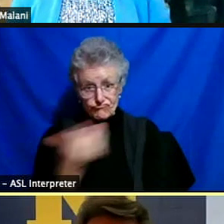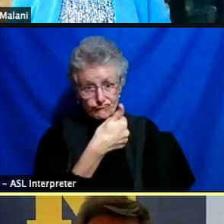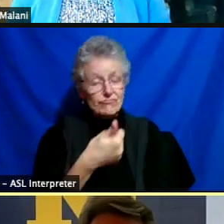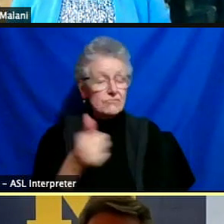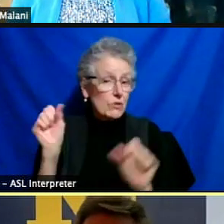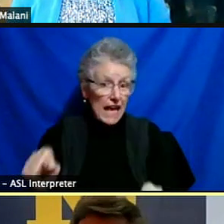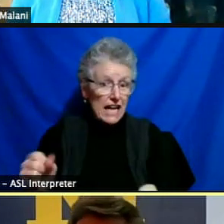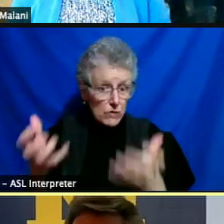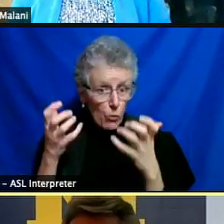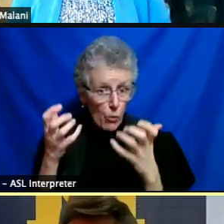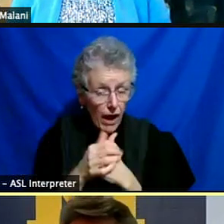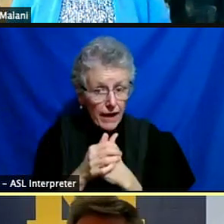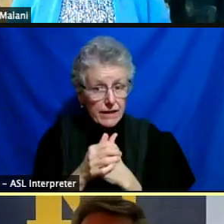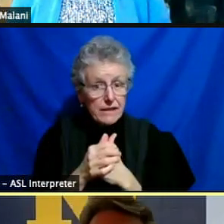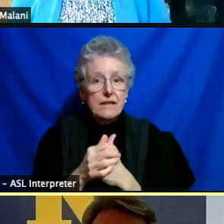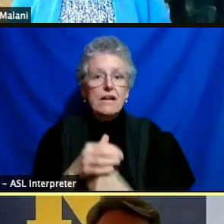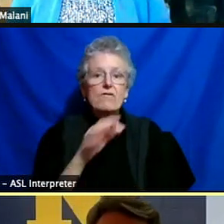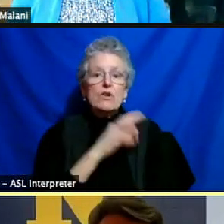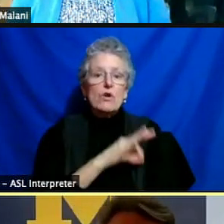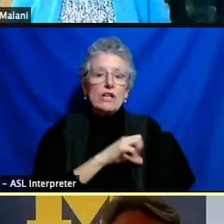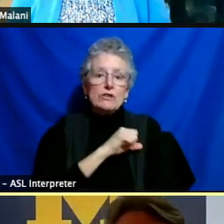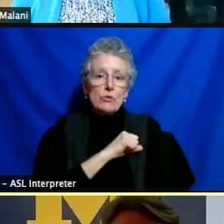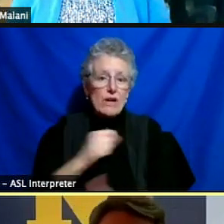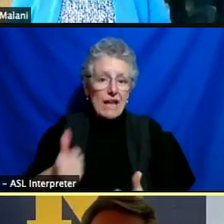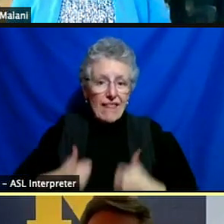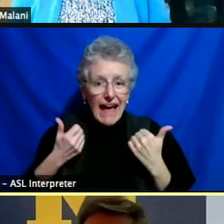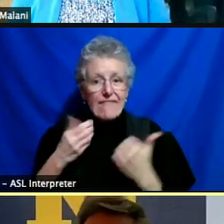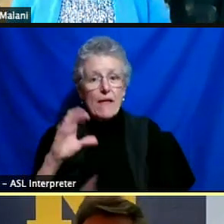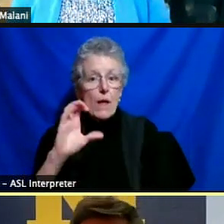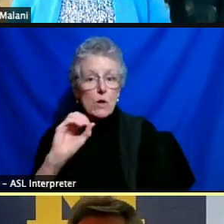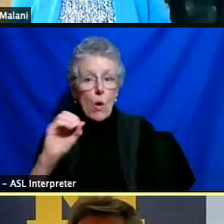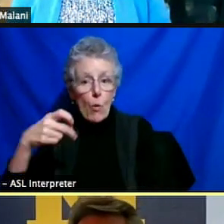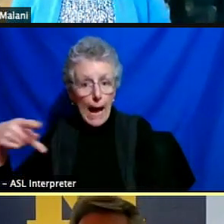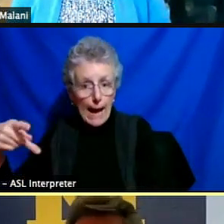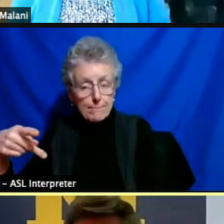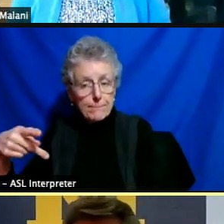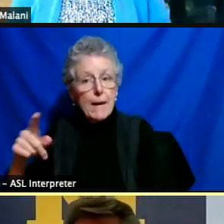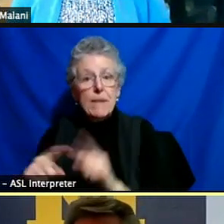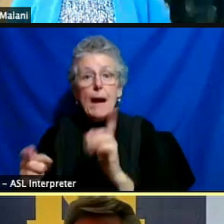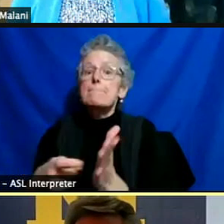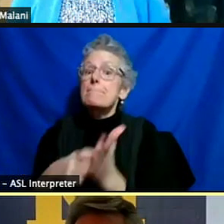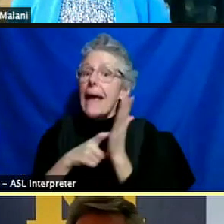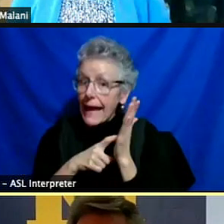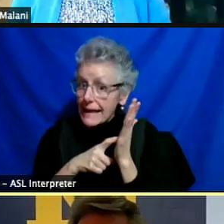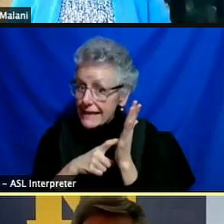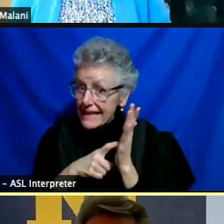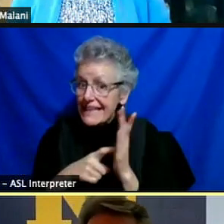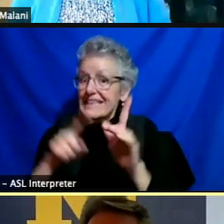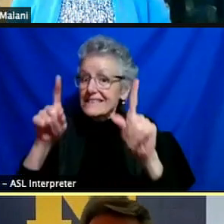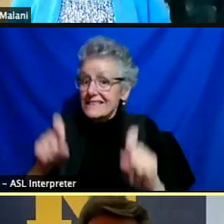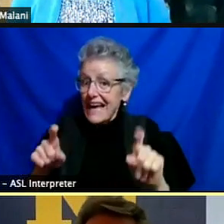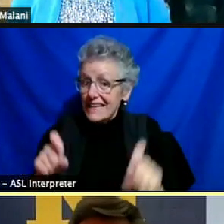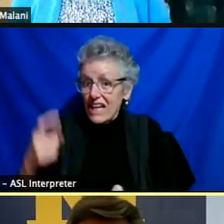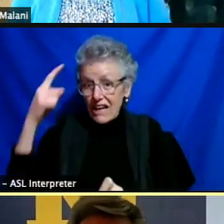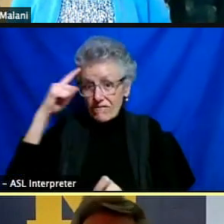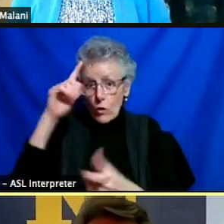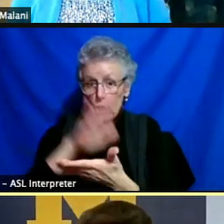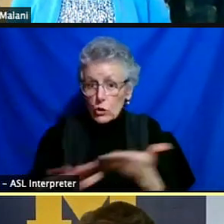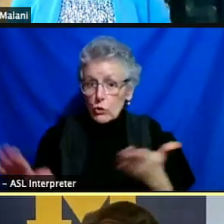whether it's fraternity sorority life or the co-ops. But mandated it for students in university housing.